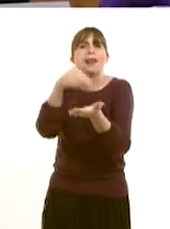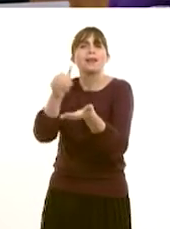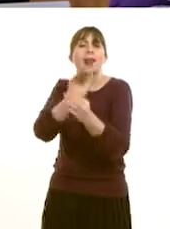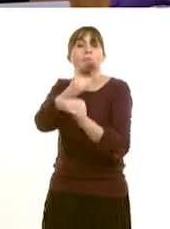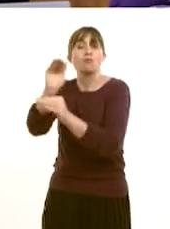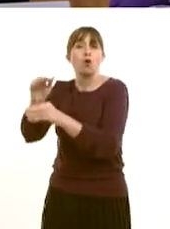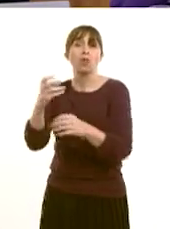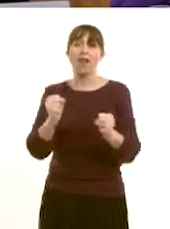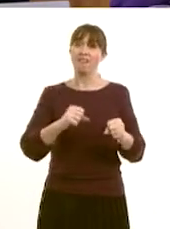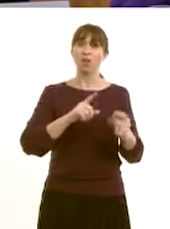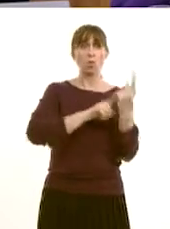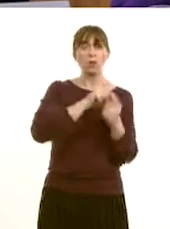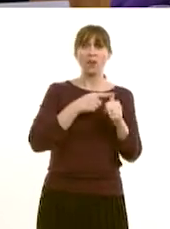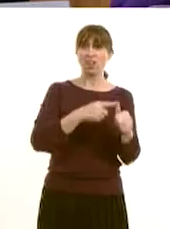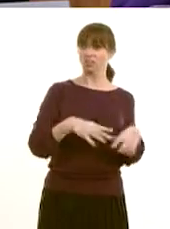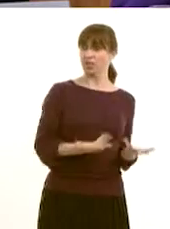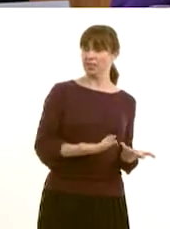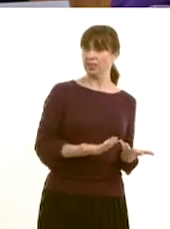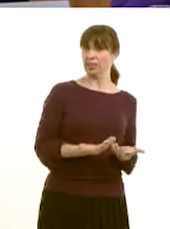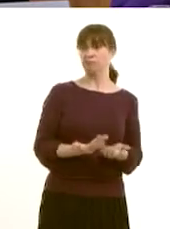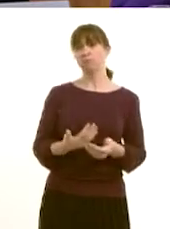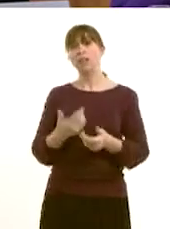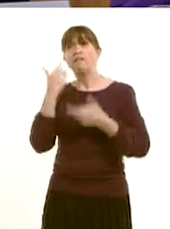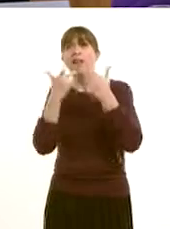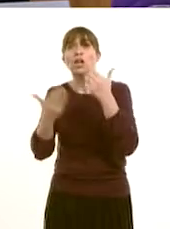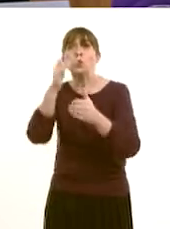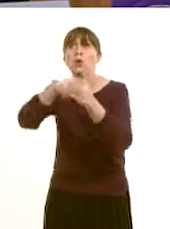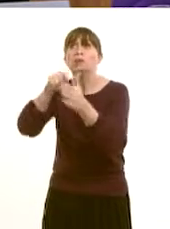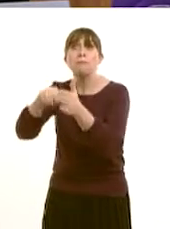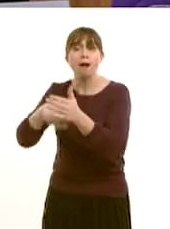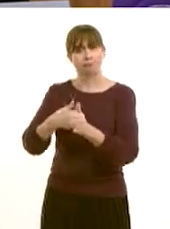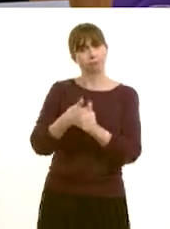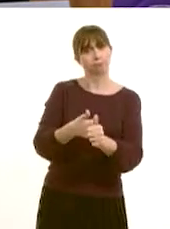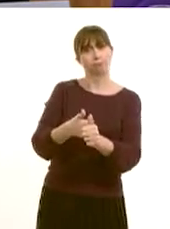including free one-to-one advice, help to find new customers, and help to access overseas markets.